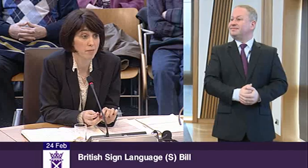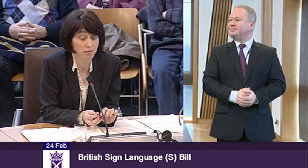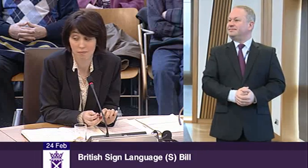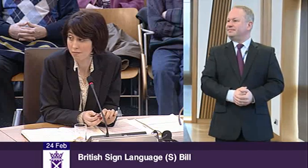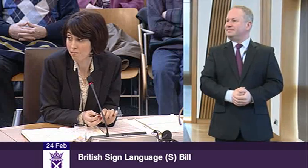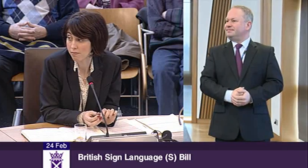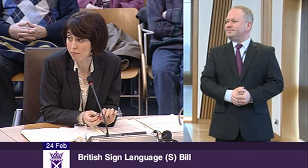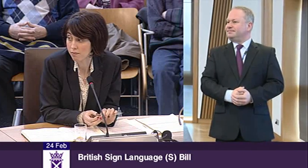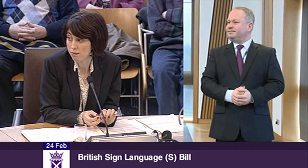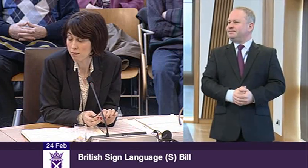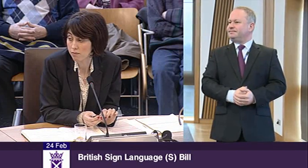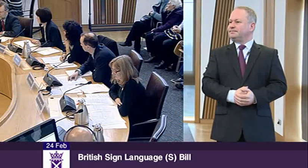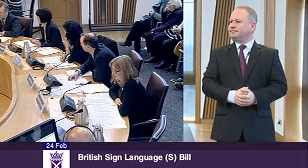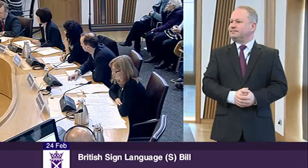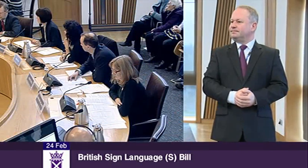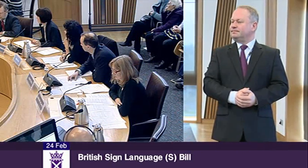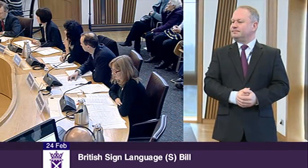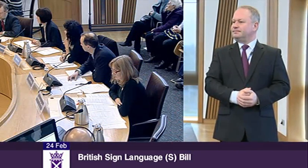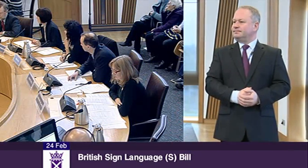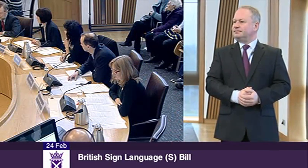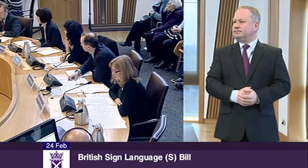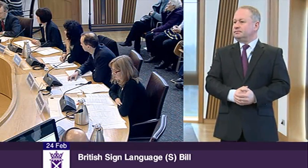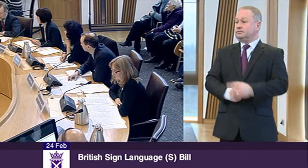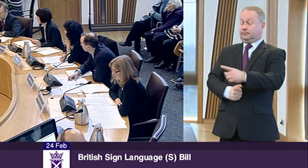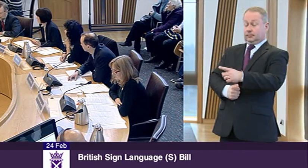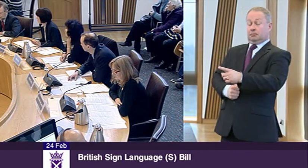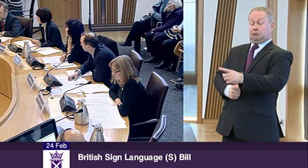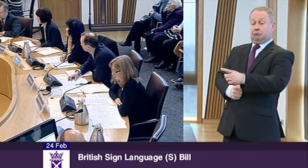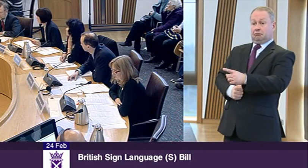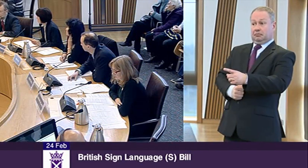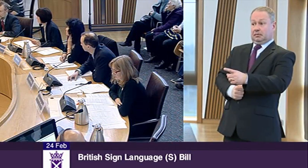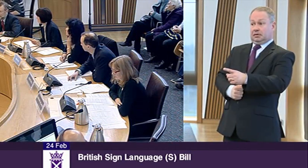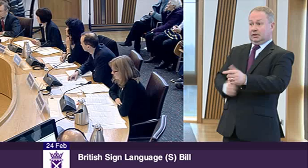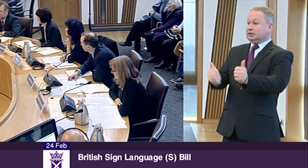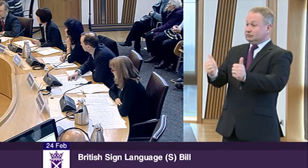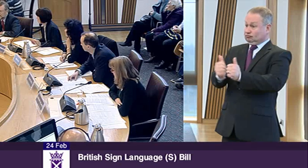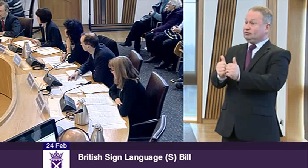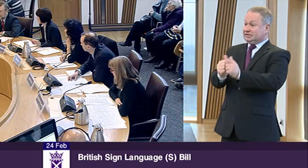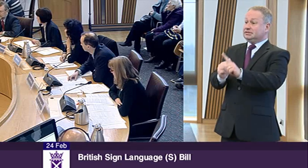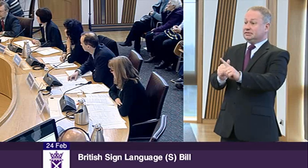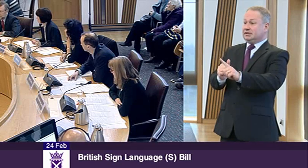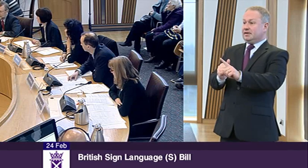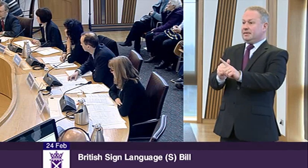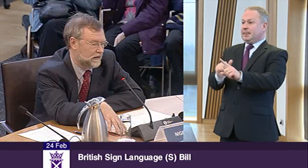Nigel Firth: What Liam McArthur is eloquently expounding perhaps highlights an enforcement